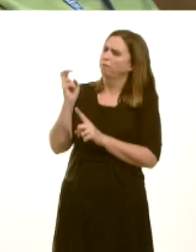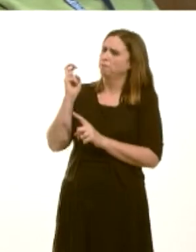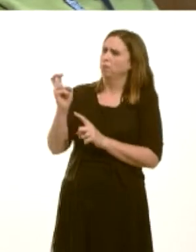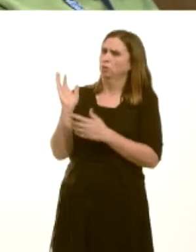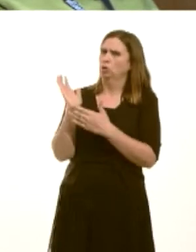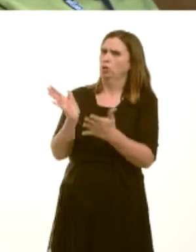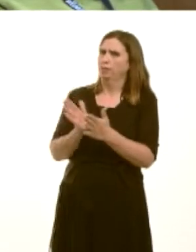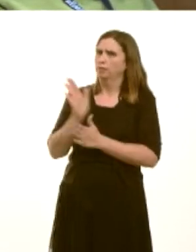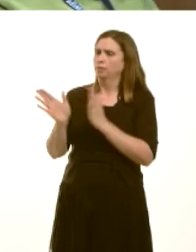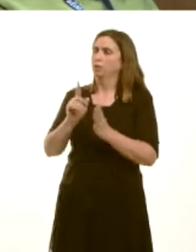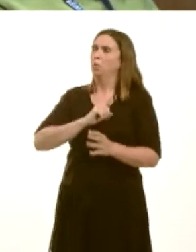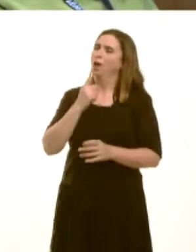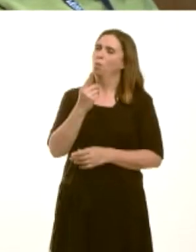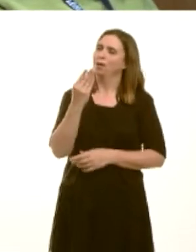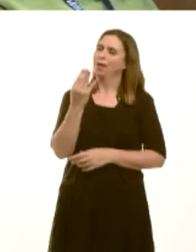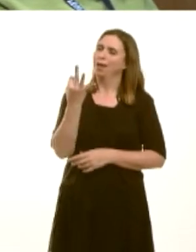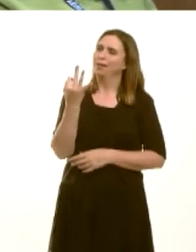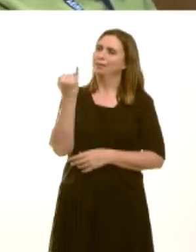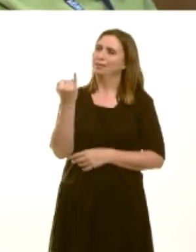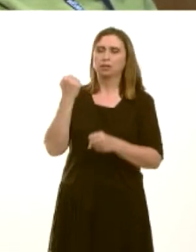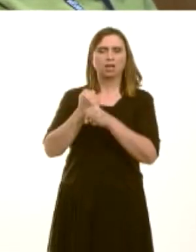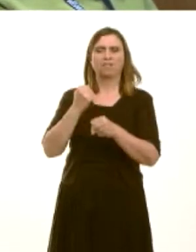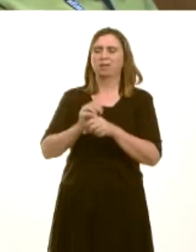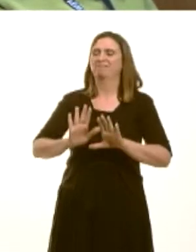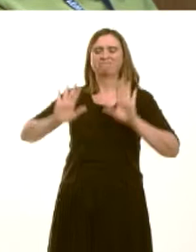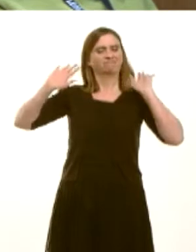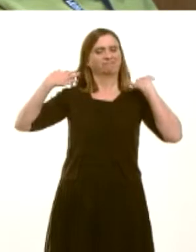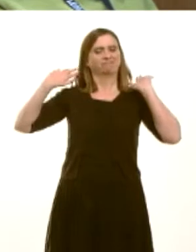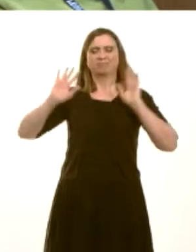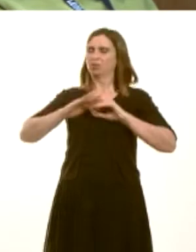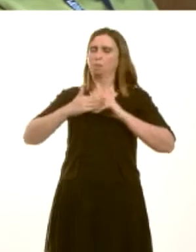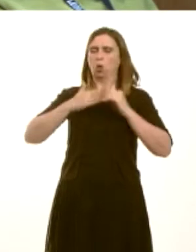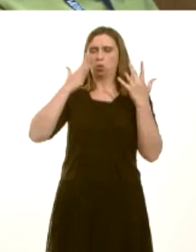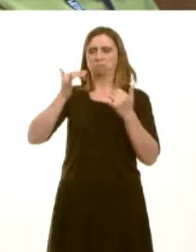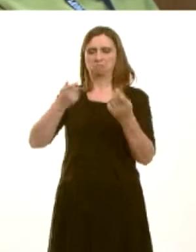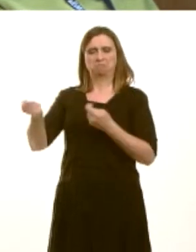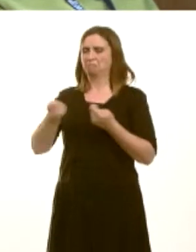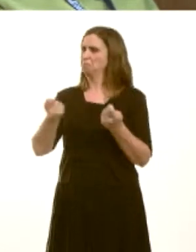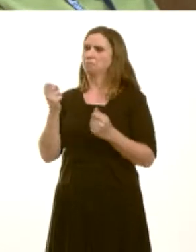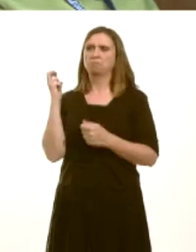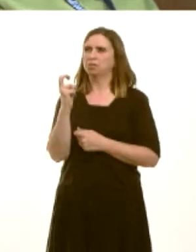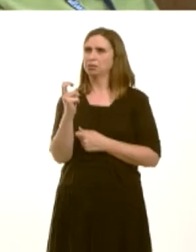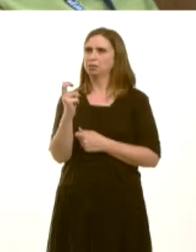deregulation in 1986. Public funding is increasingly being made conditional on improvements that